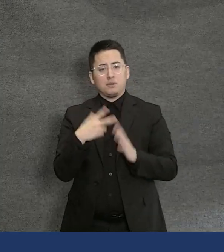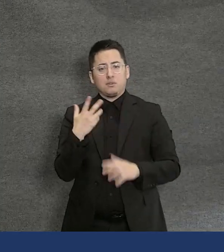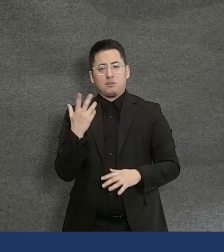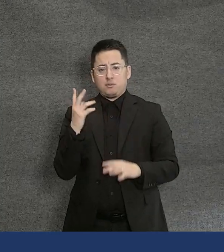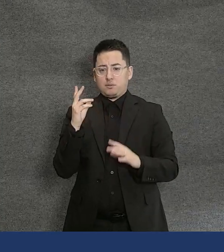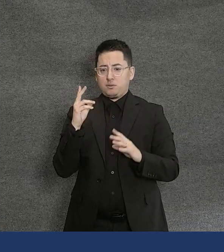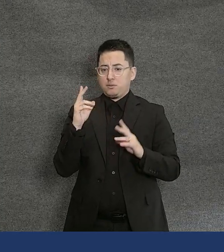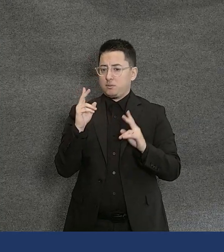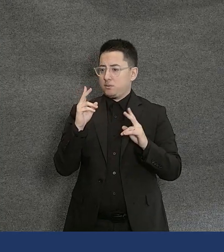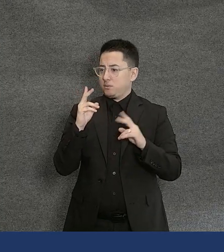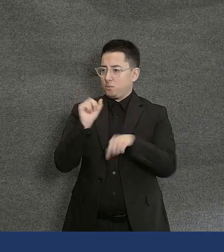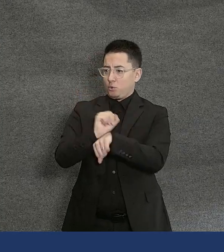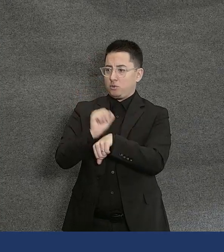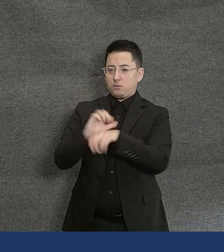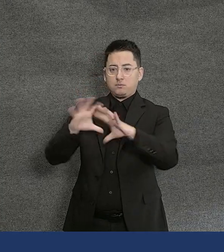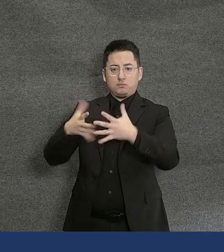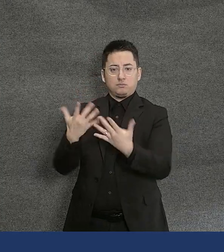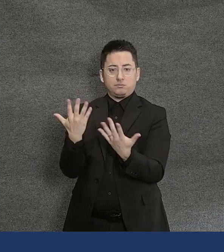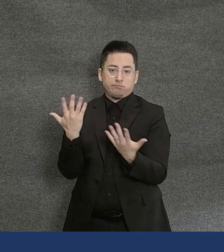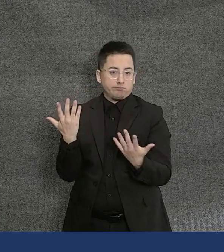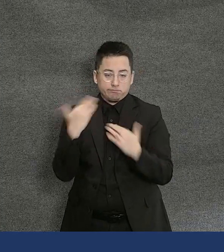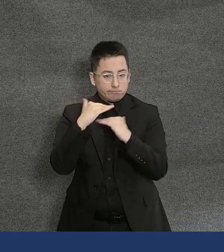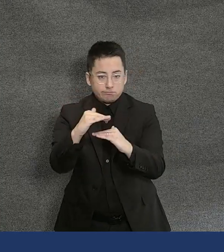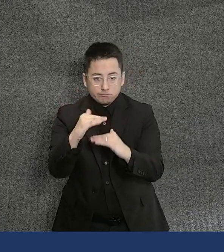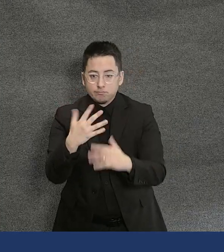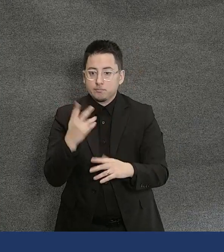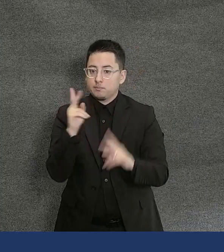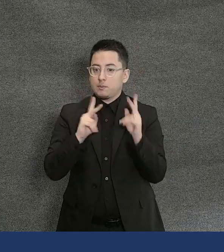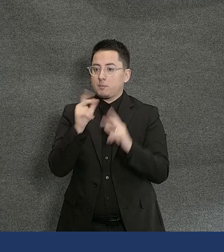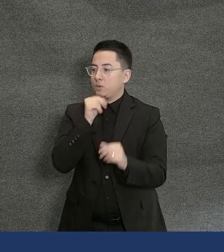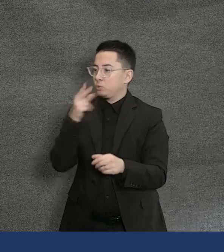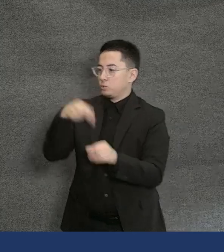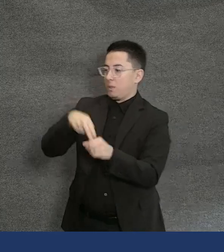And so one of the bills, again, like I